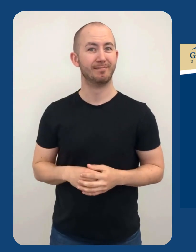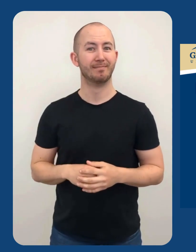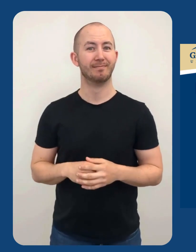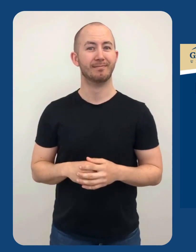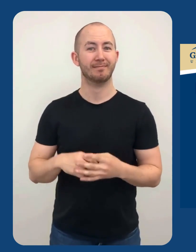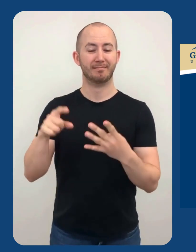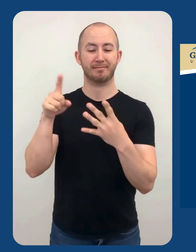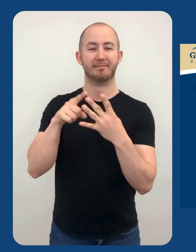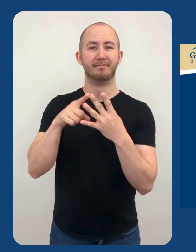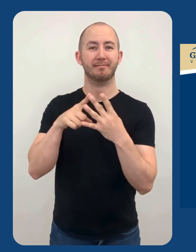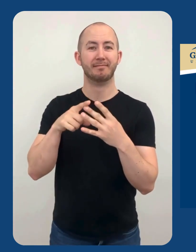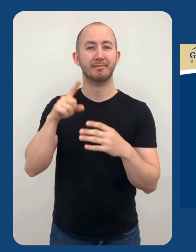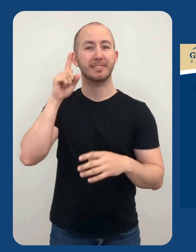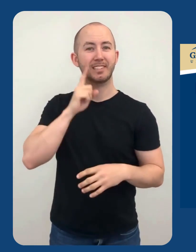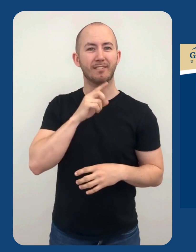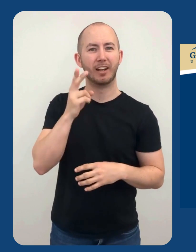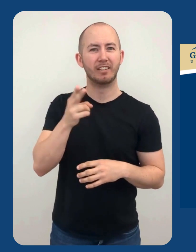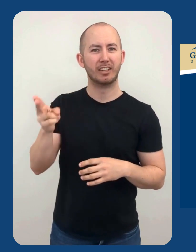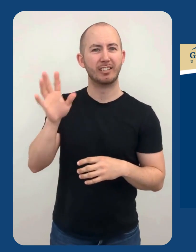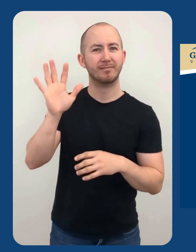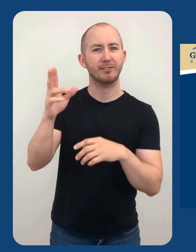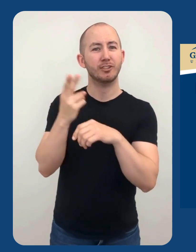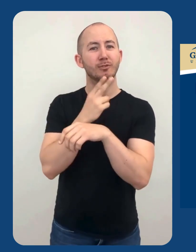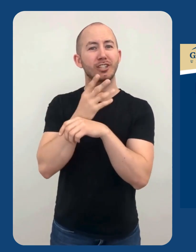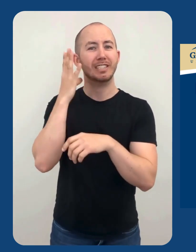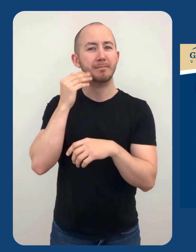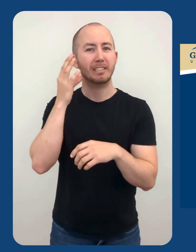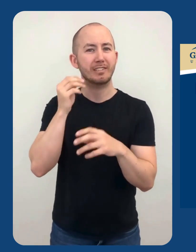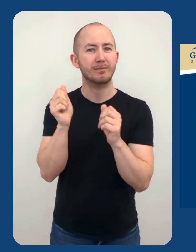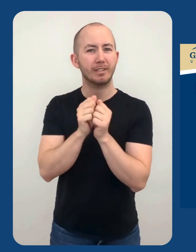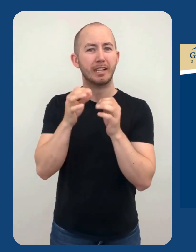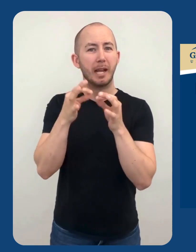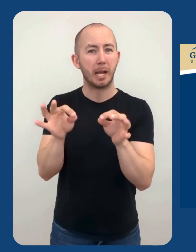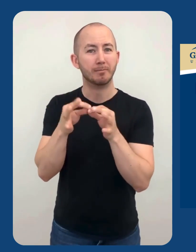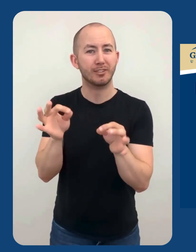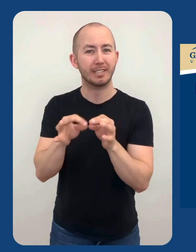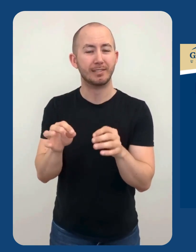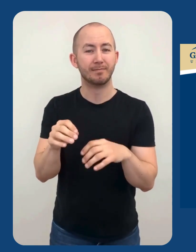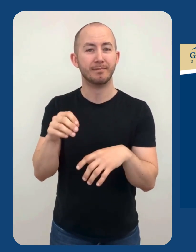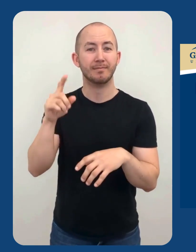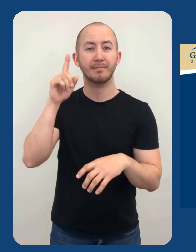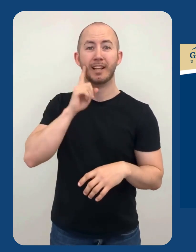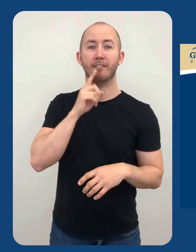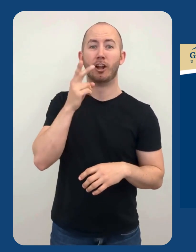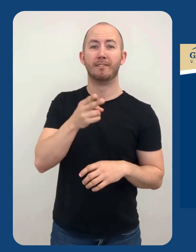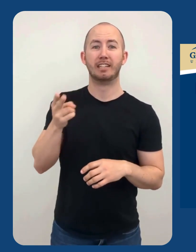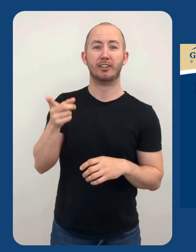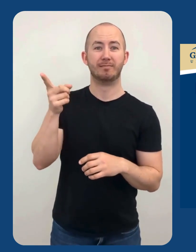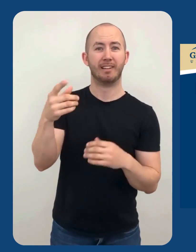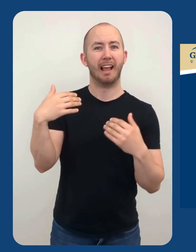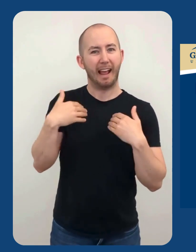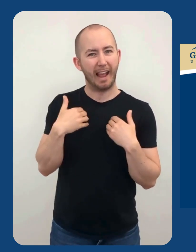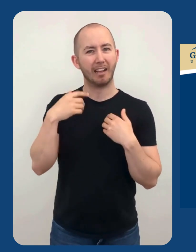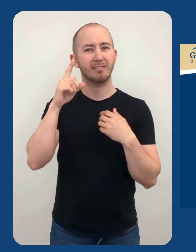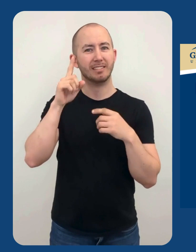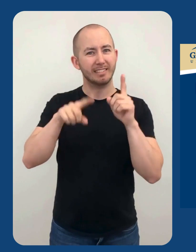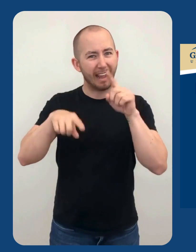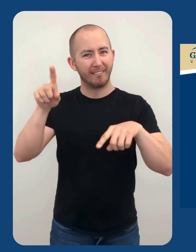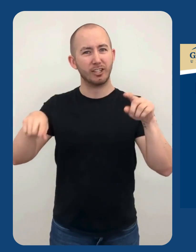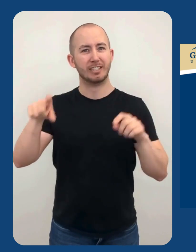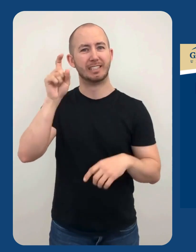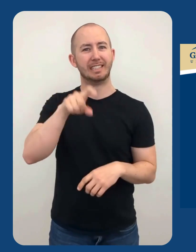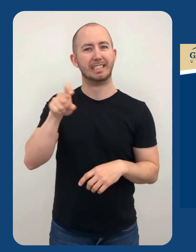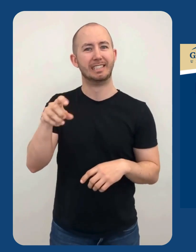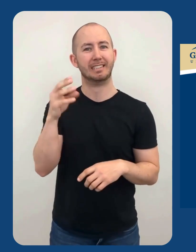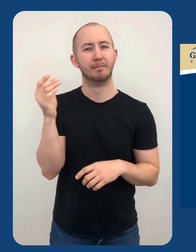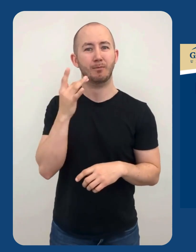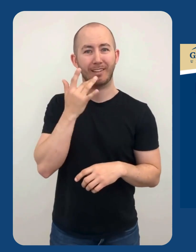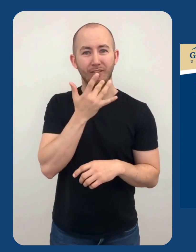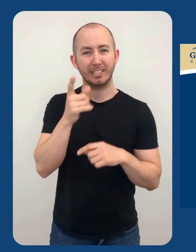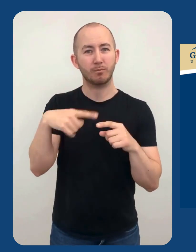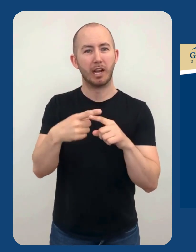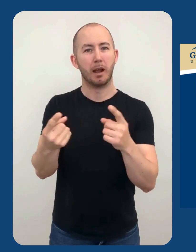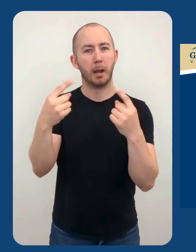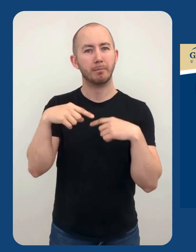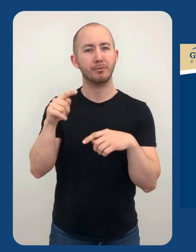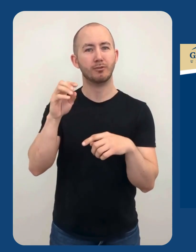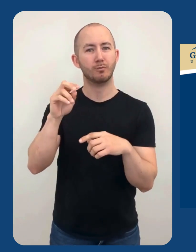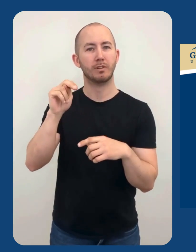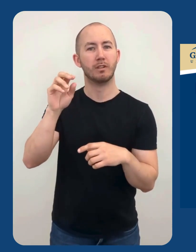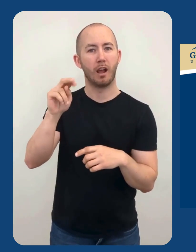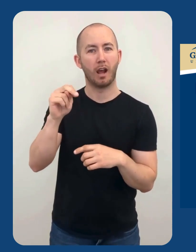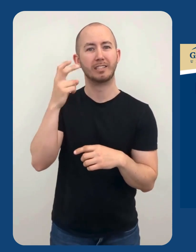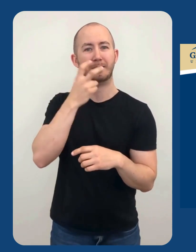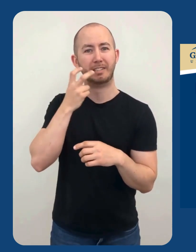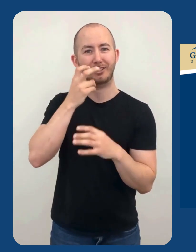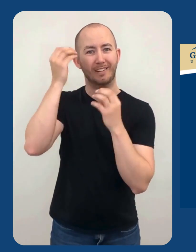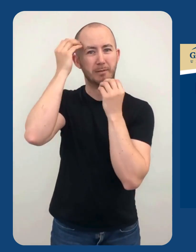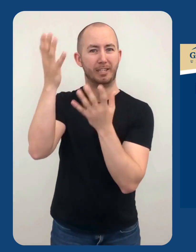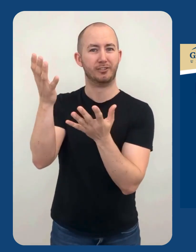DHH’s user experience with captioning - DHH has diverse needs and preferences when it comes to non-speech information